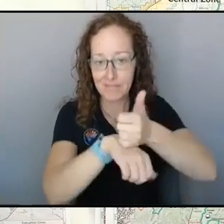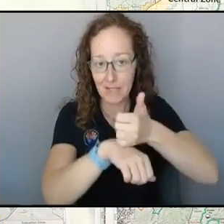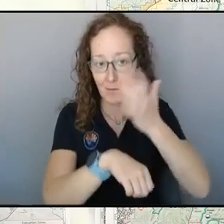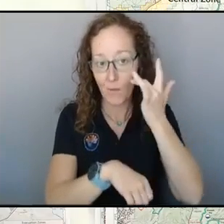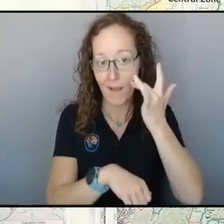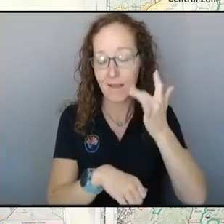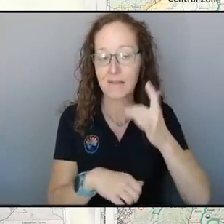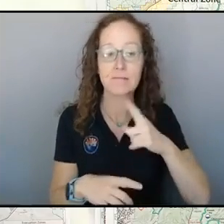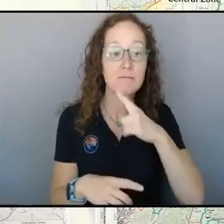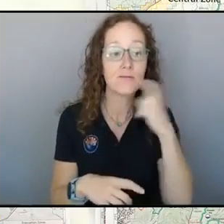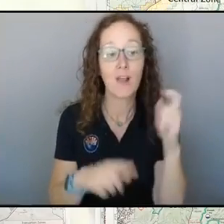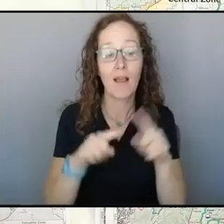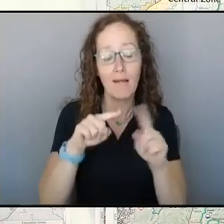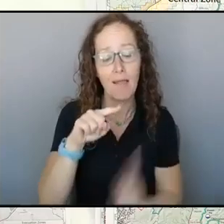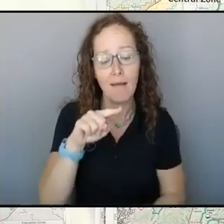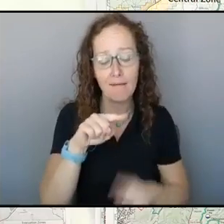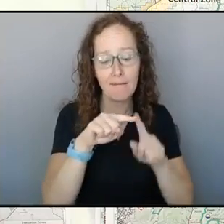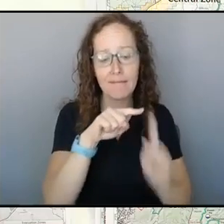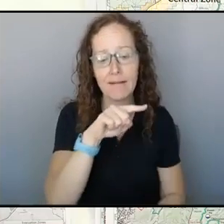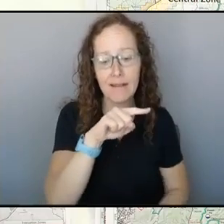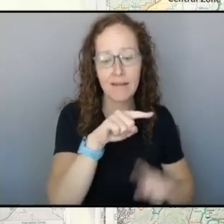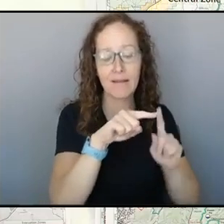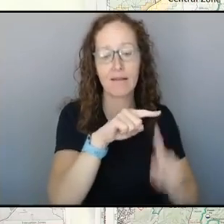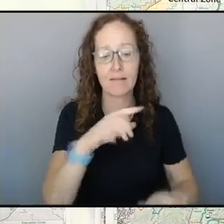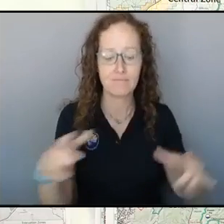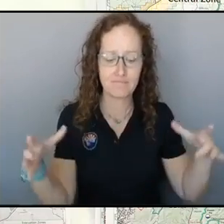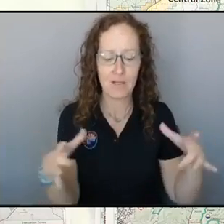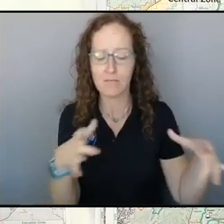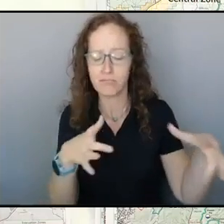erratic outflow winds. So let's go take a look at what we're